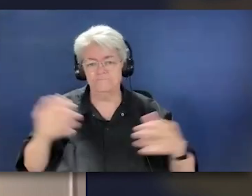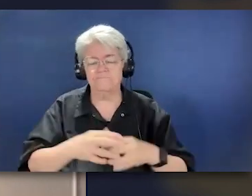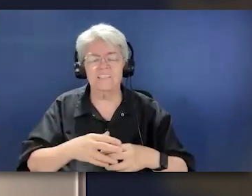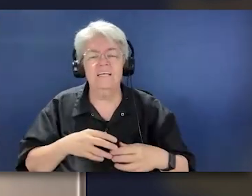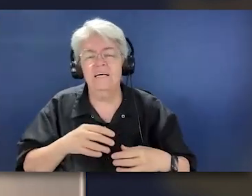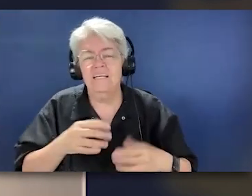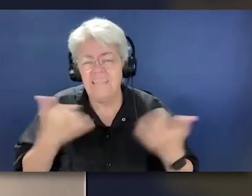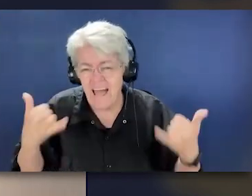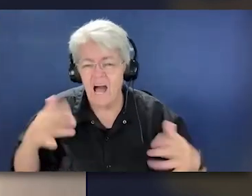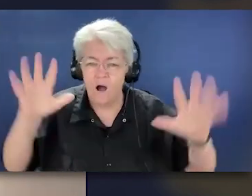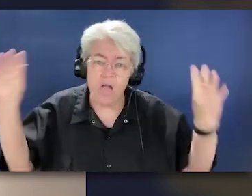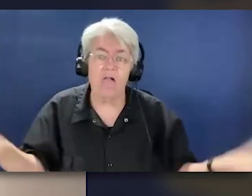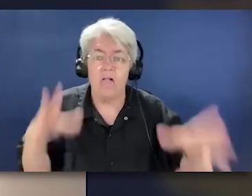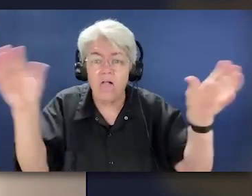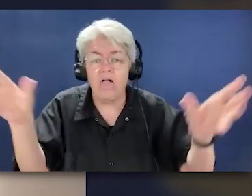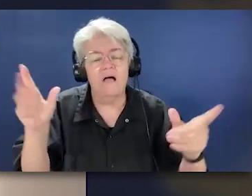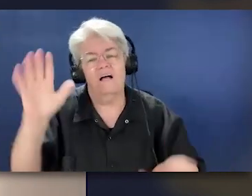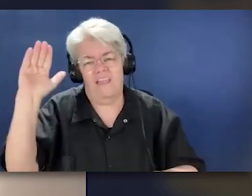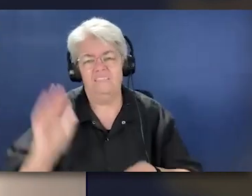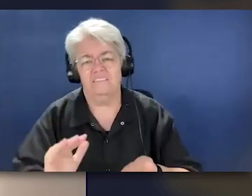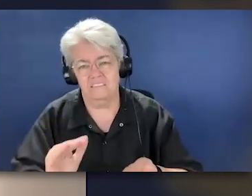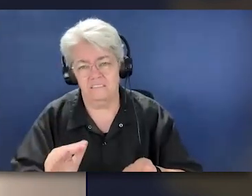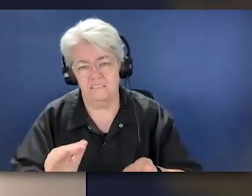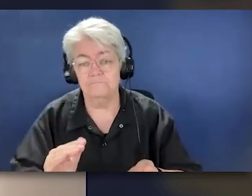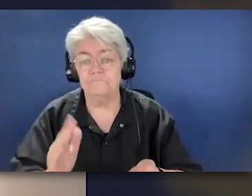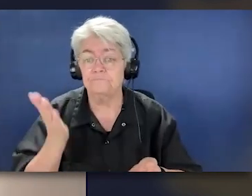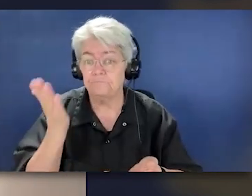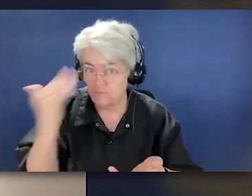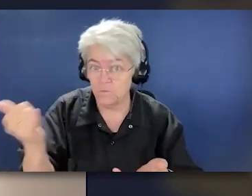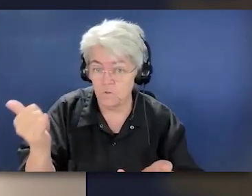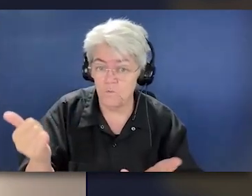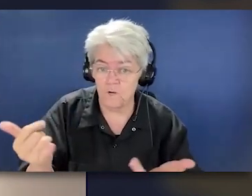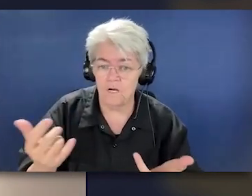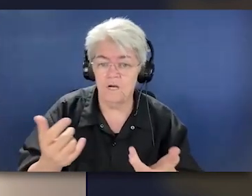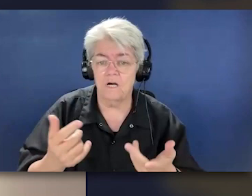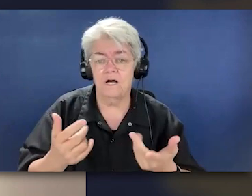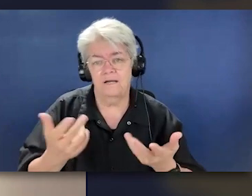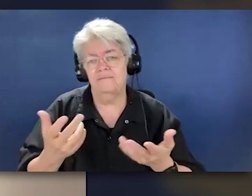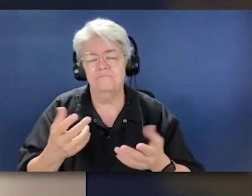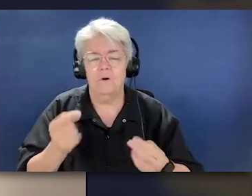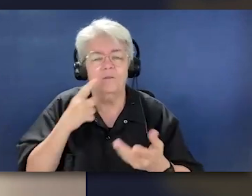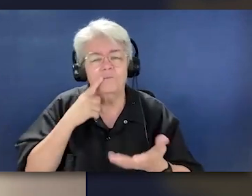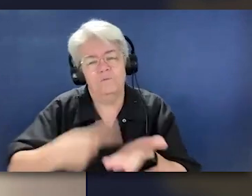much of that anymore because of some of the reasons we’re going to talk about today. But